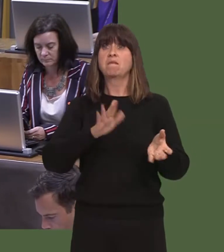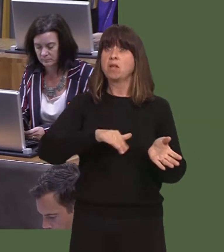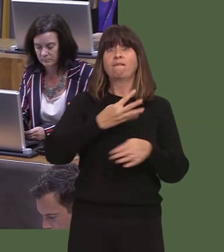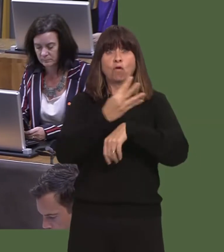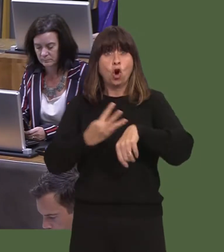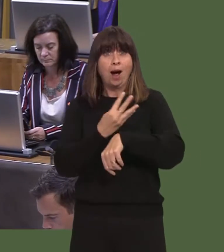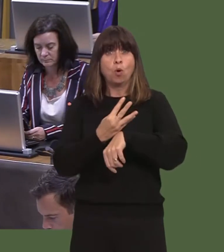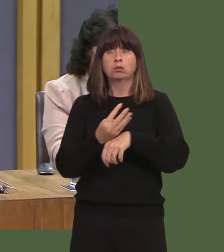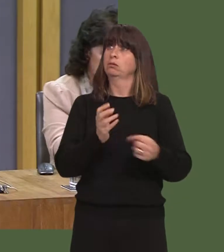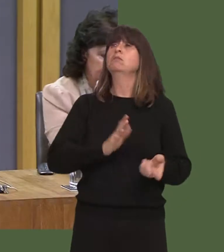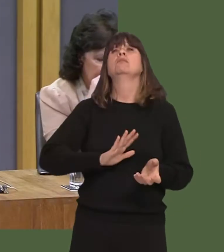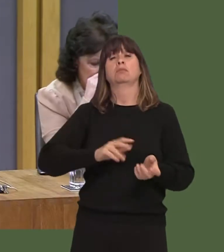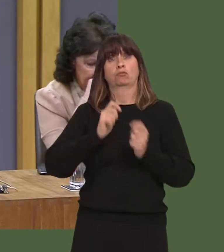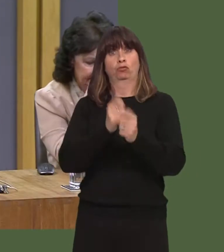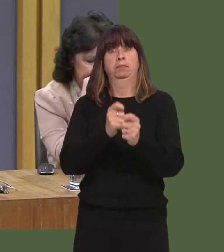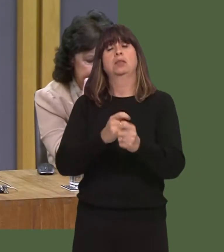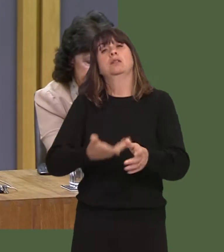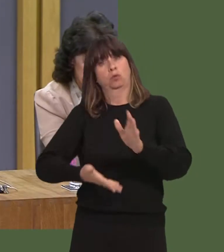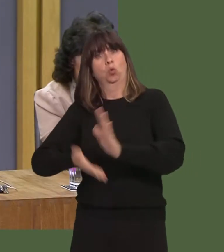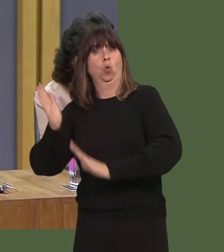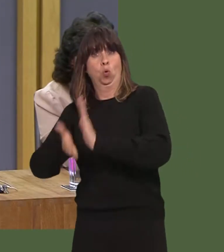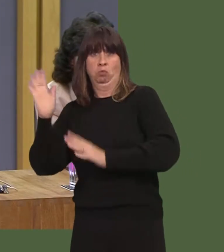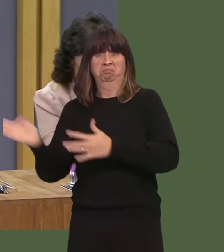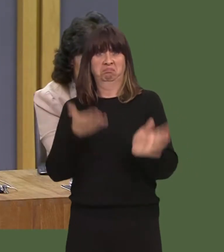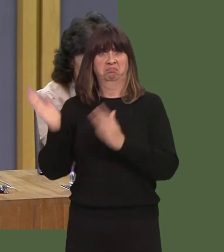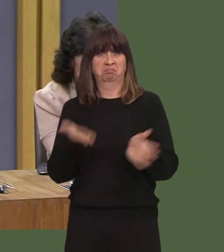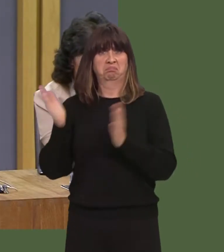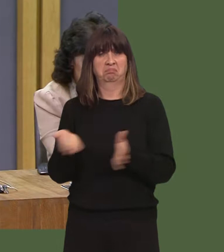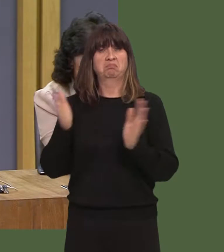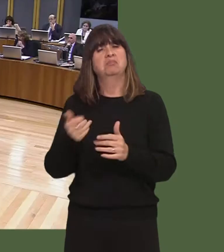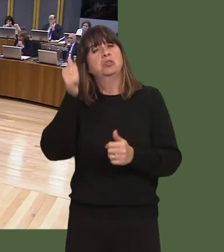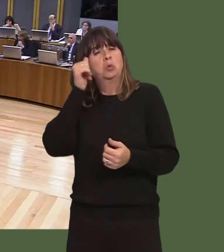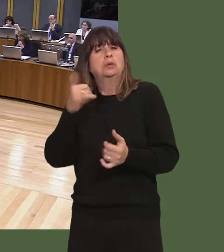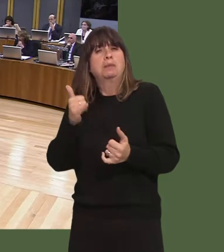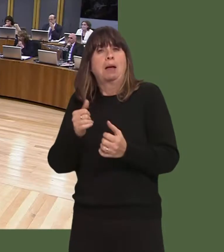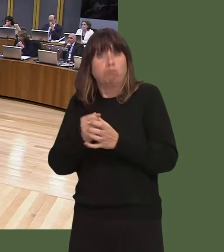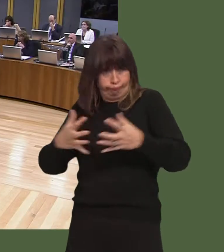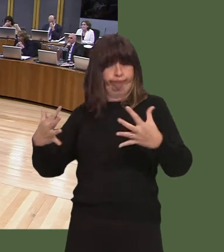four hours. There are of course times when A&E is busier than other times of year, and indeed